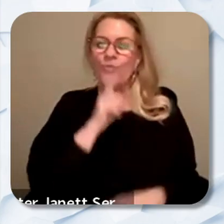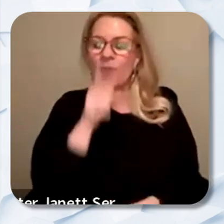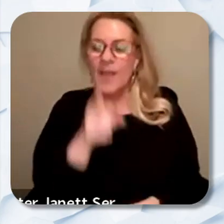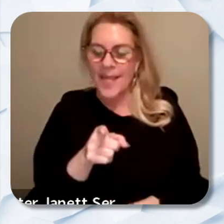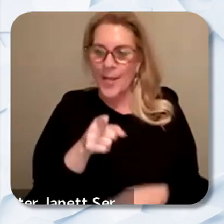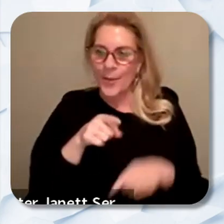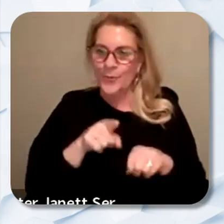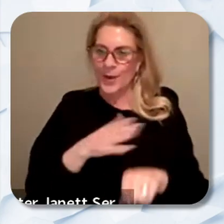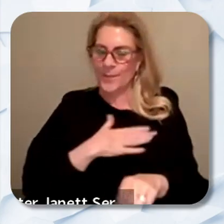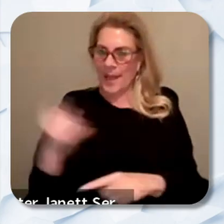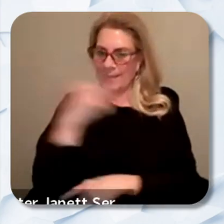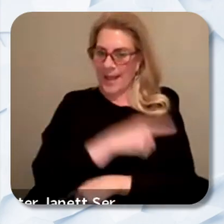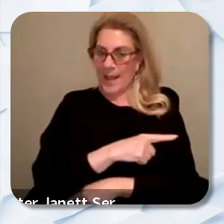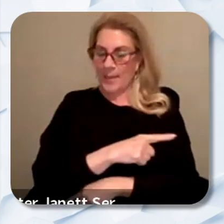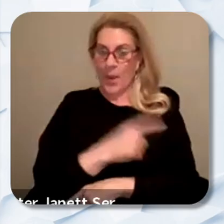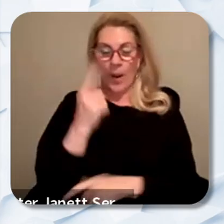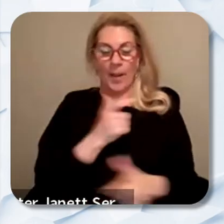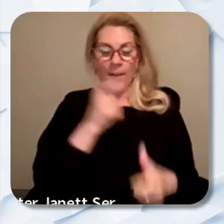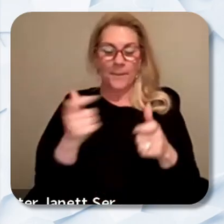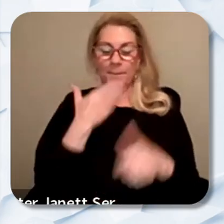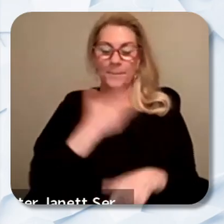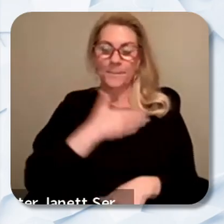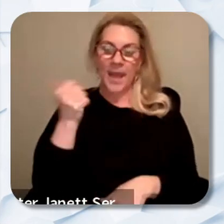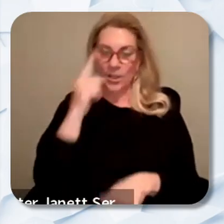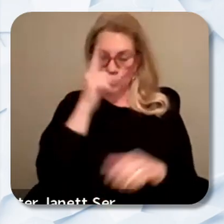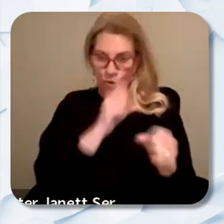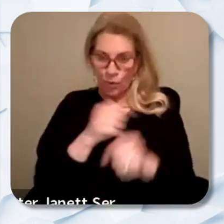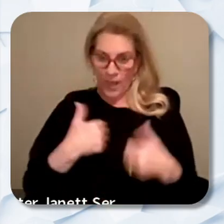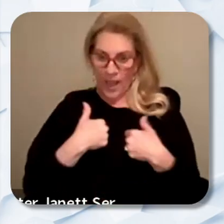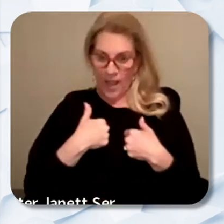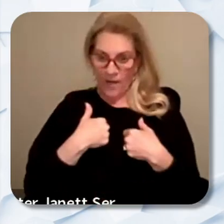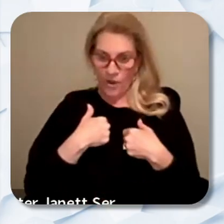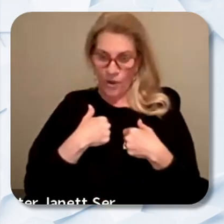day. But one of the greatest strategies we have is we do creative curriculum. So right